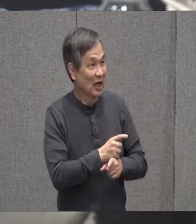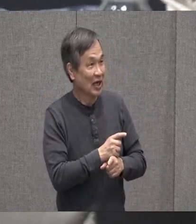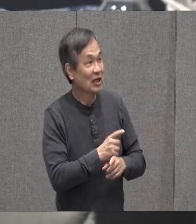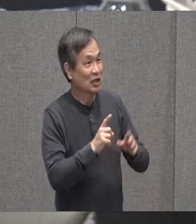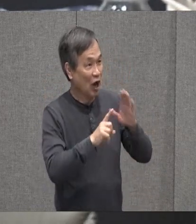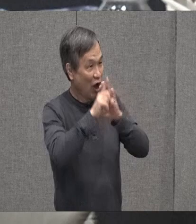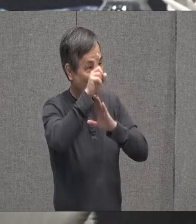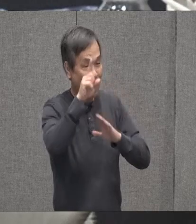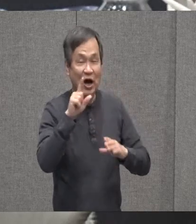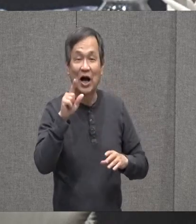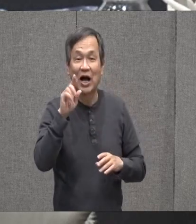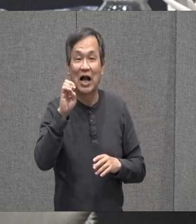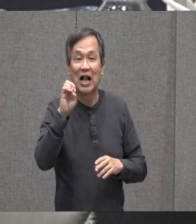How tall in distance?